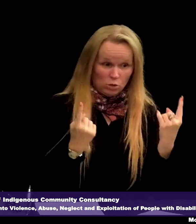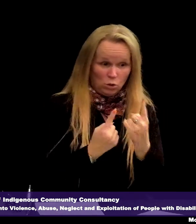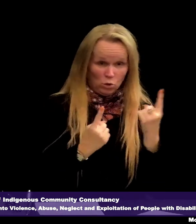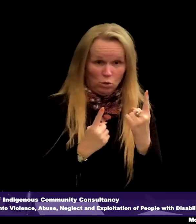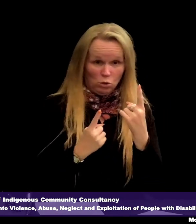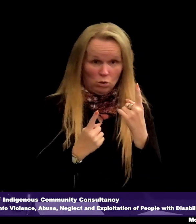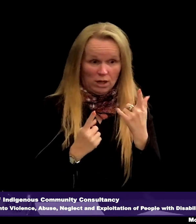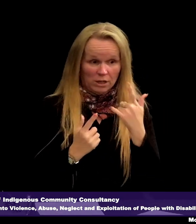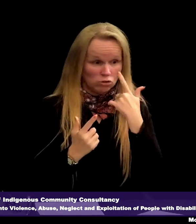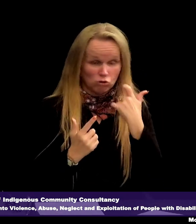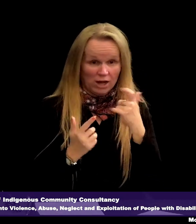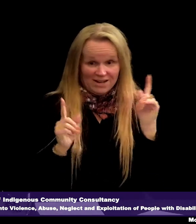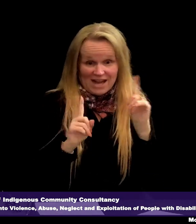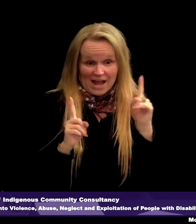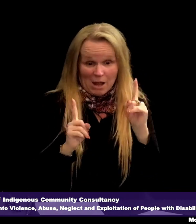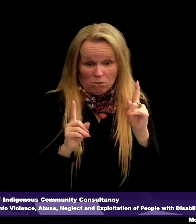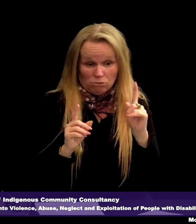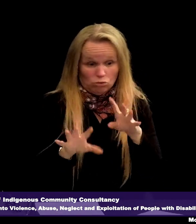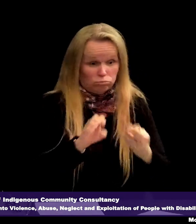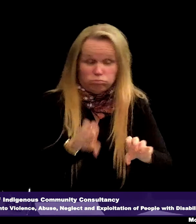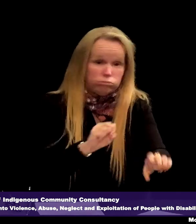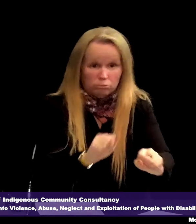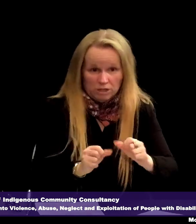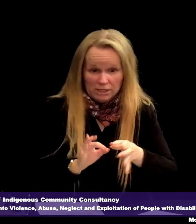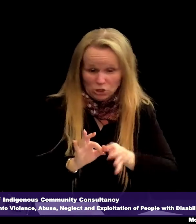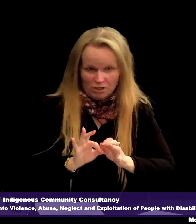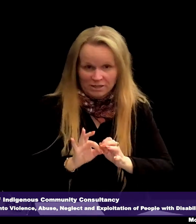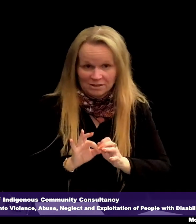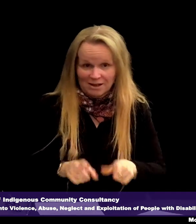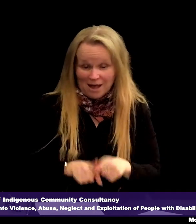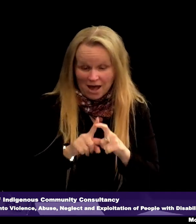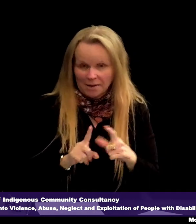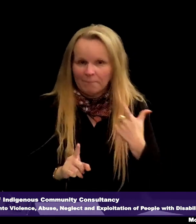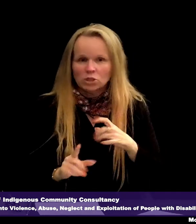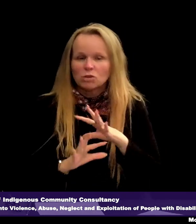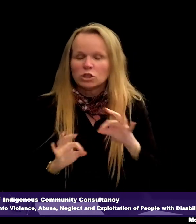And booking organisations who are trying now to secure interpreters and finding it